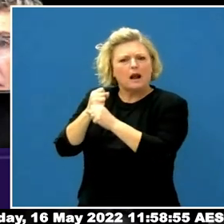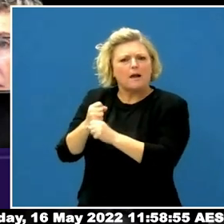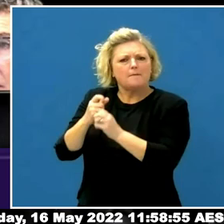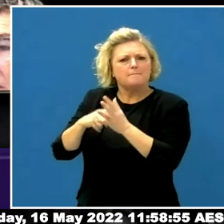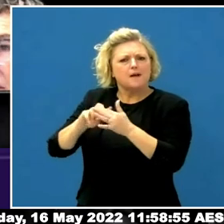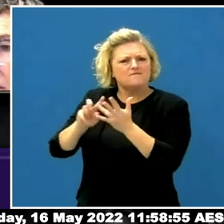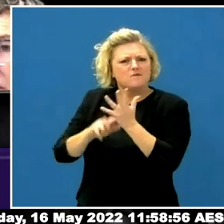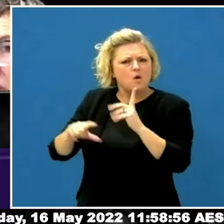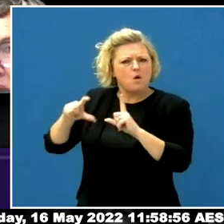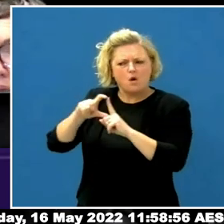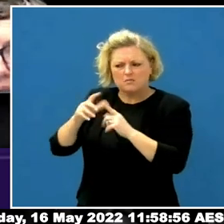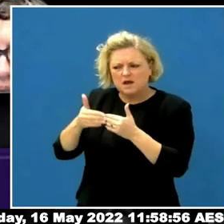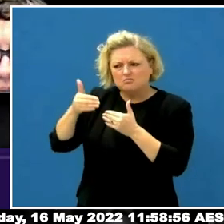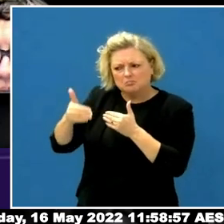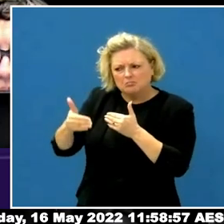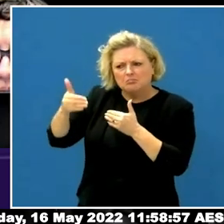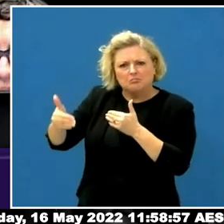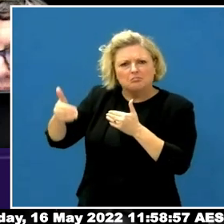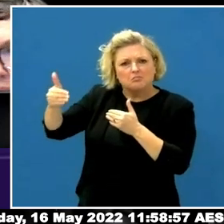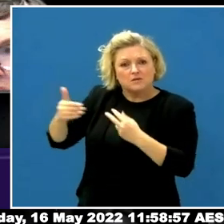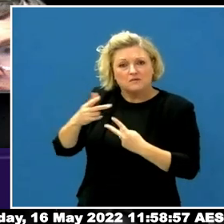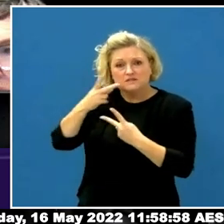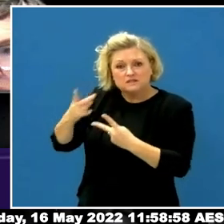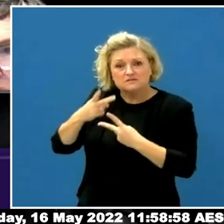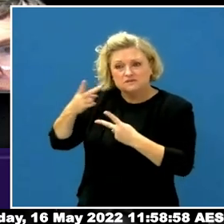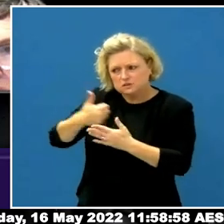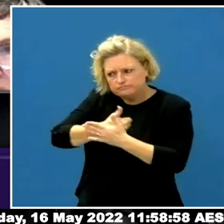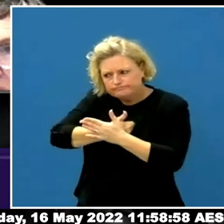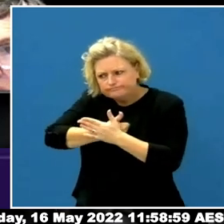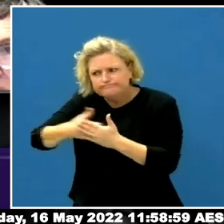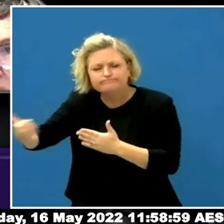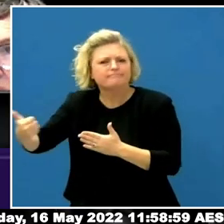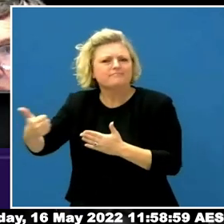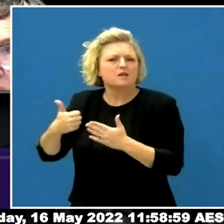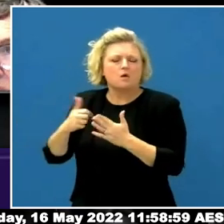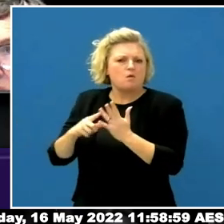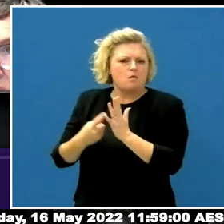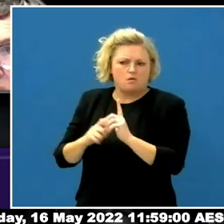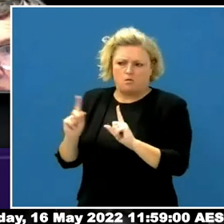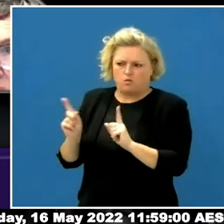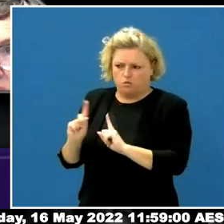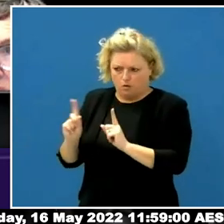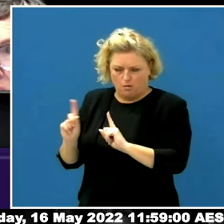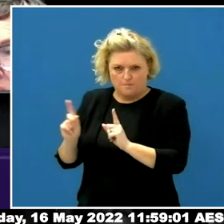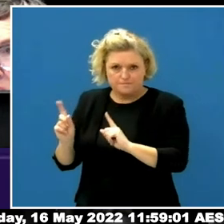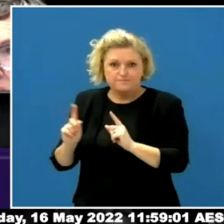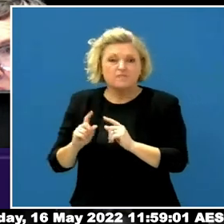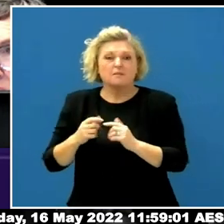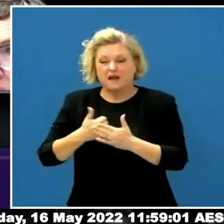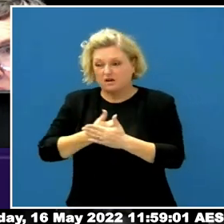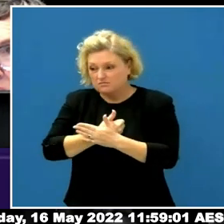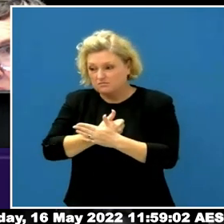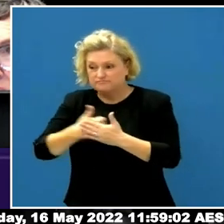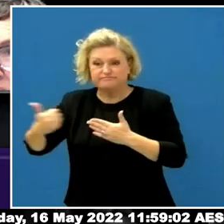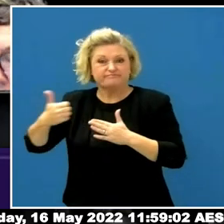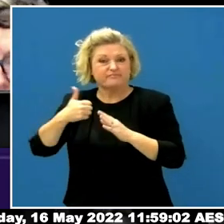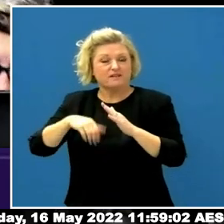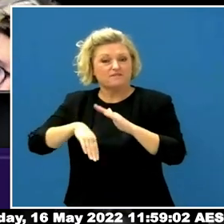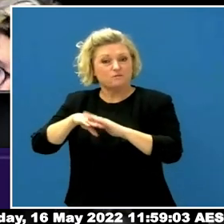I can't - I can't remember exactly how long. Is it the whole time he- No. MR FOGARTY: Why did he stop attending Club Afford?